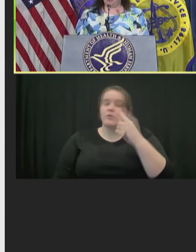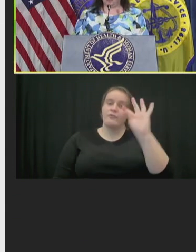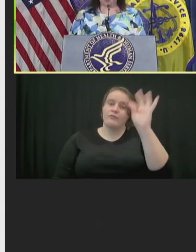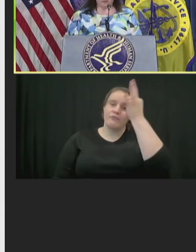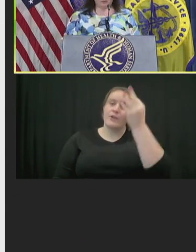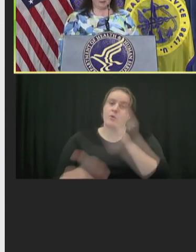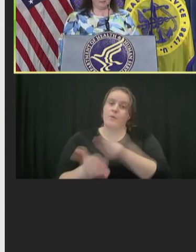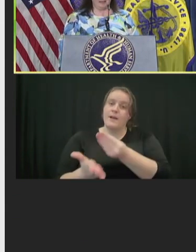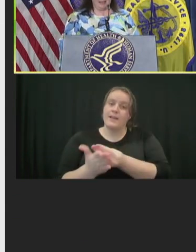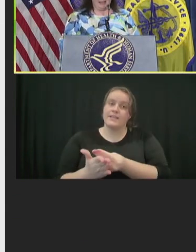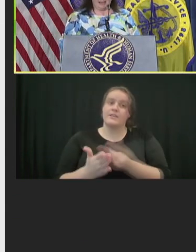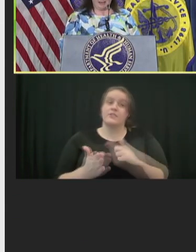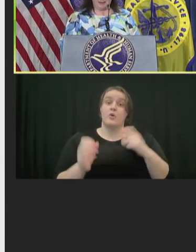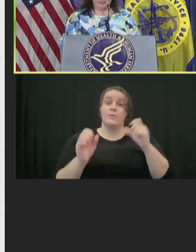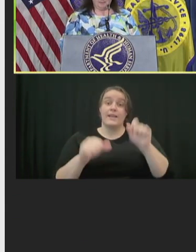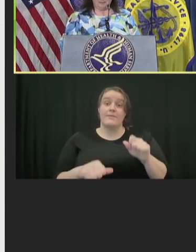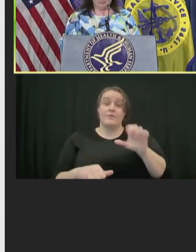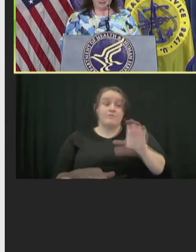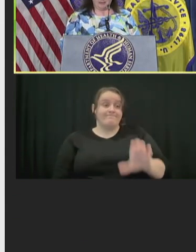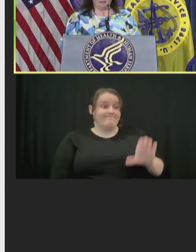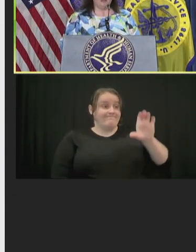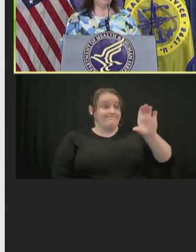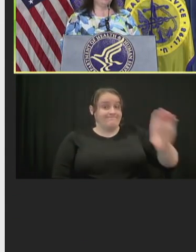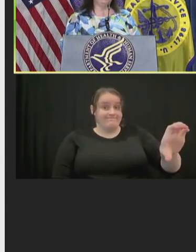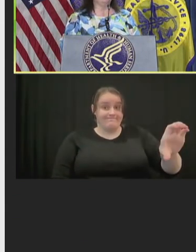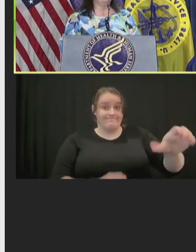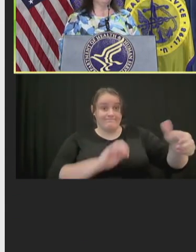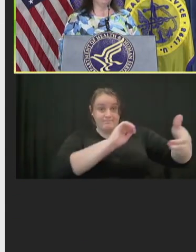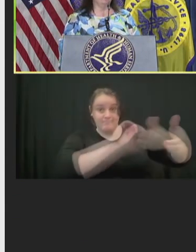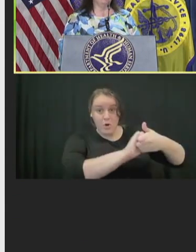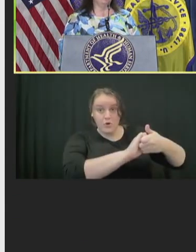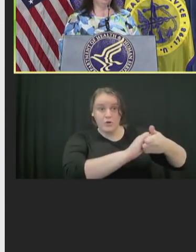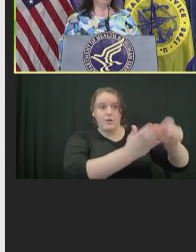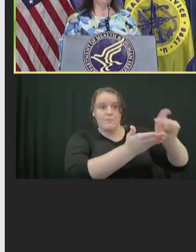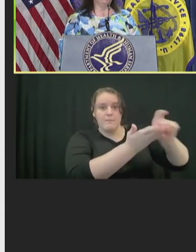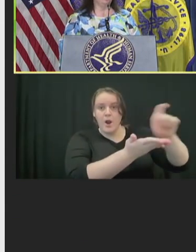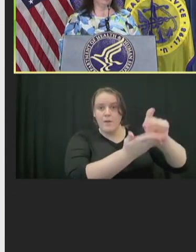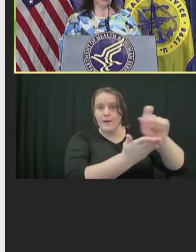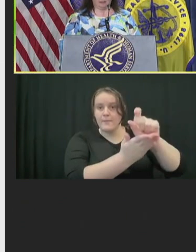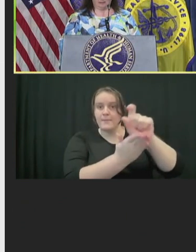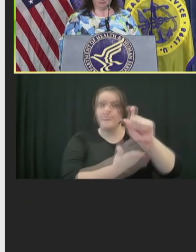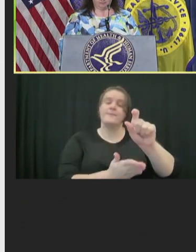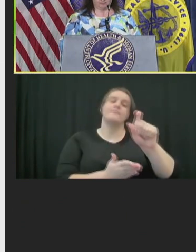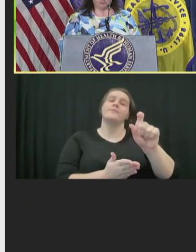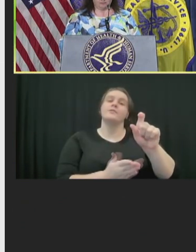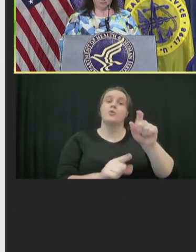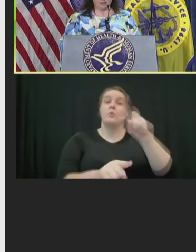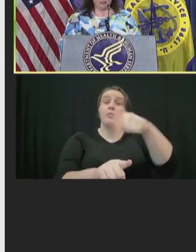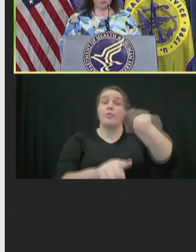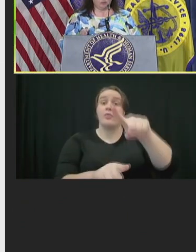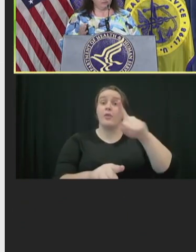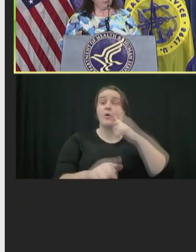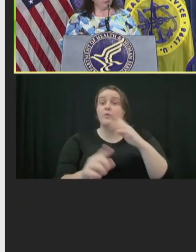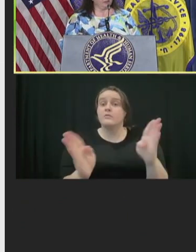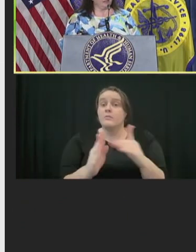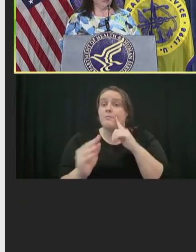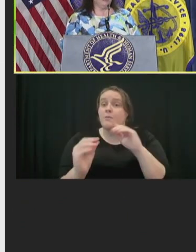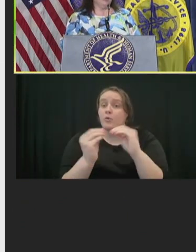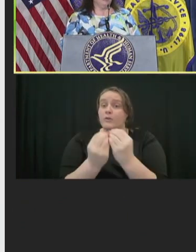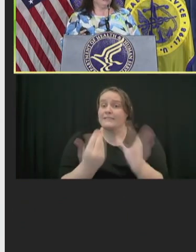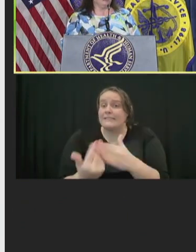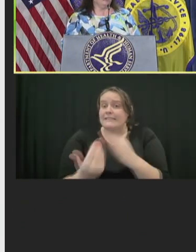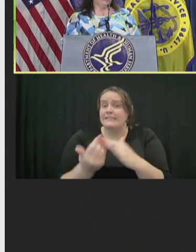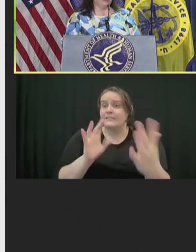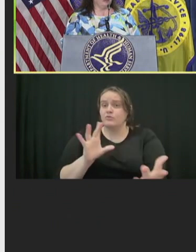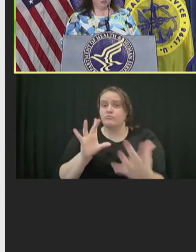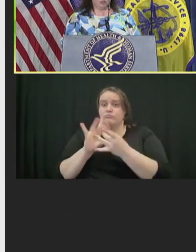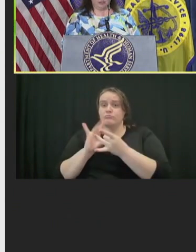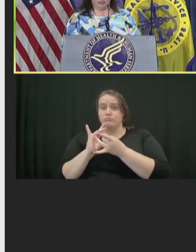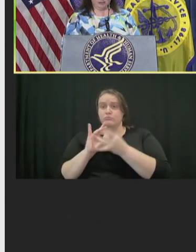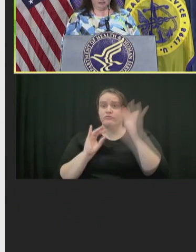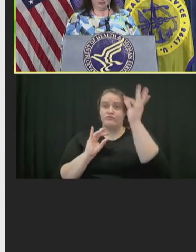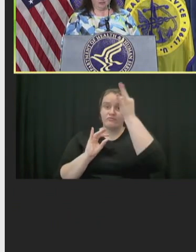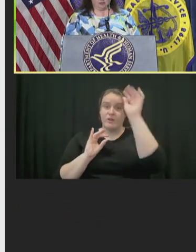work with them, it's not always easy for them to reach us. And so, what we learned during